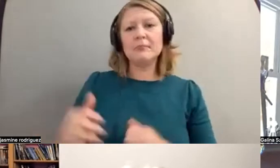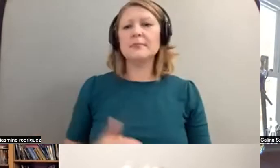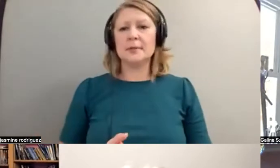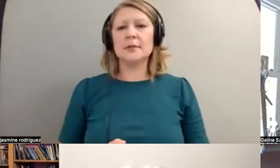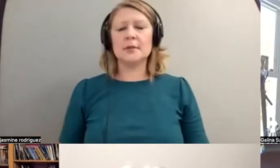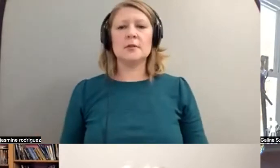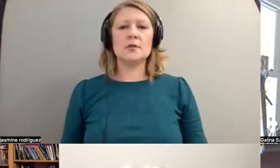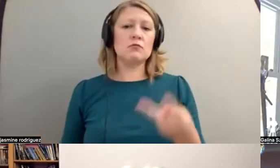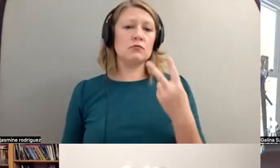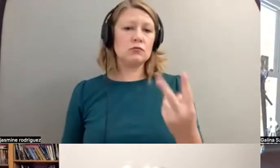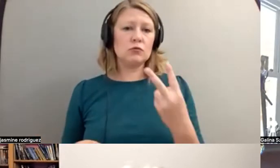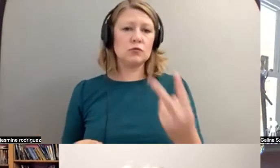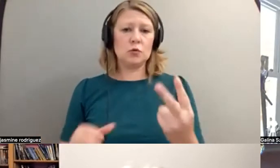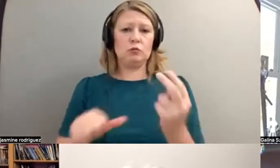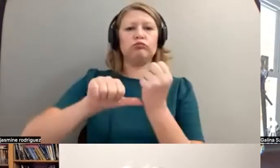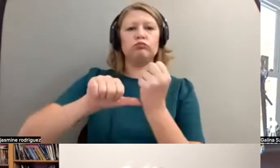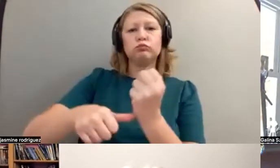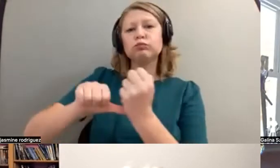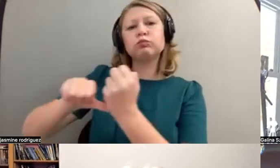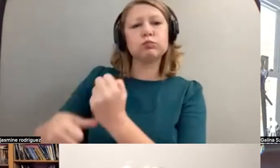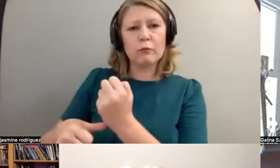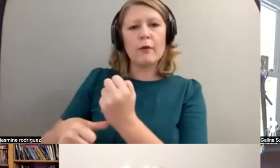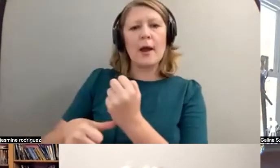my life just open different channels.